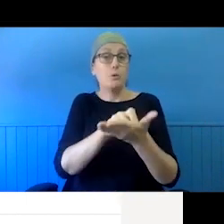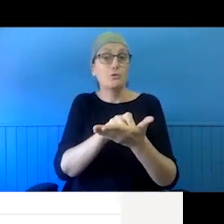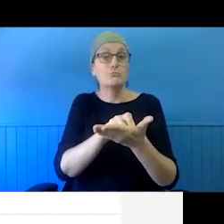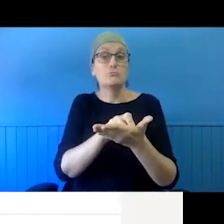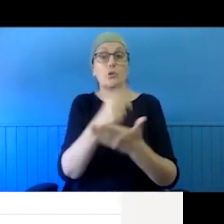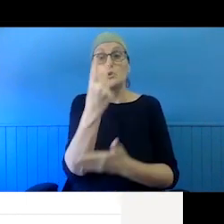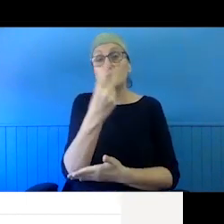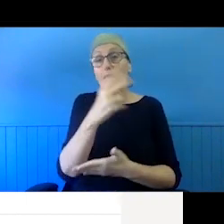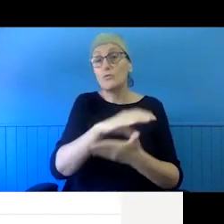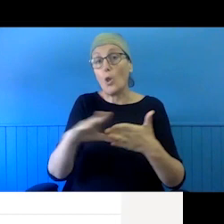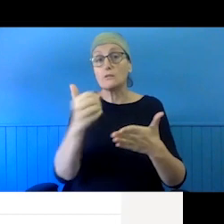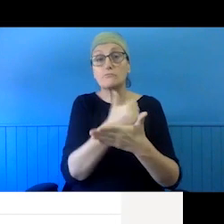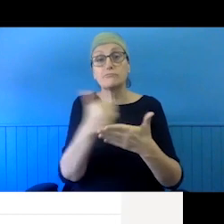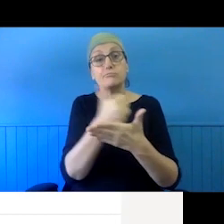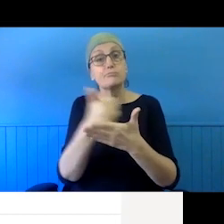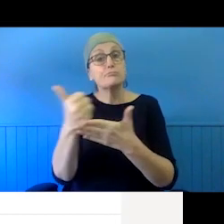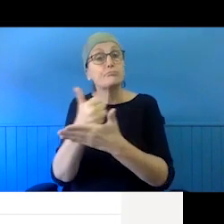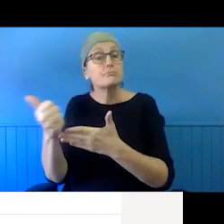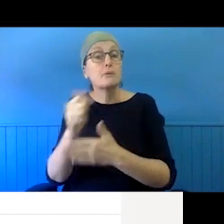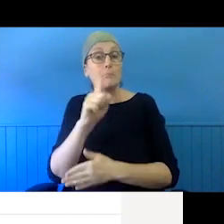of active Patreons is now over 1 million people, and the number of